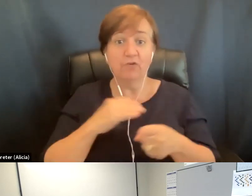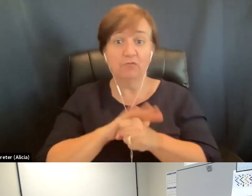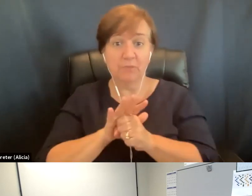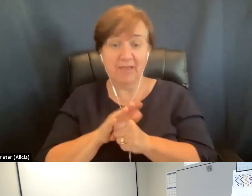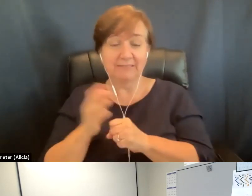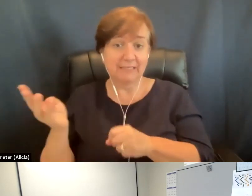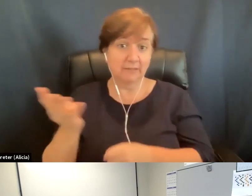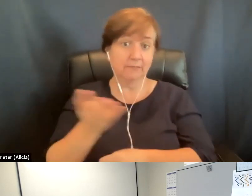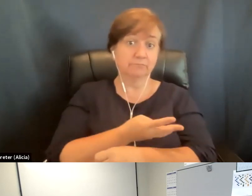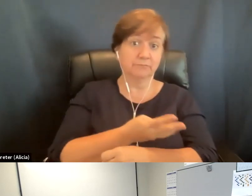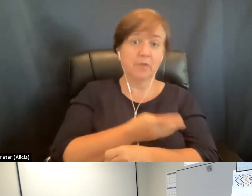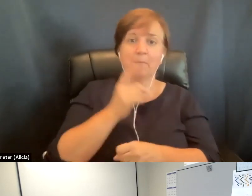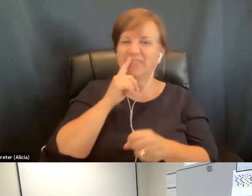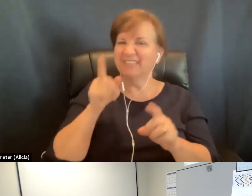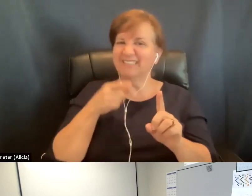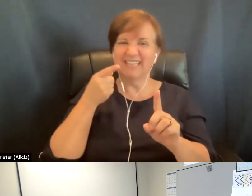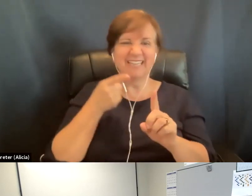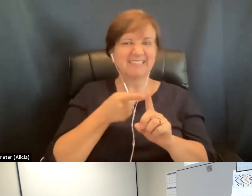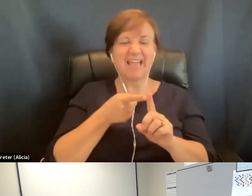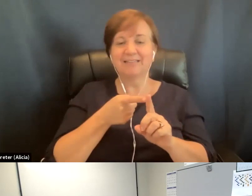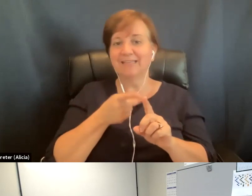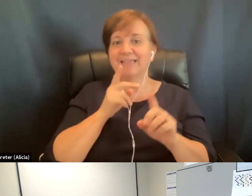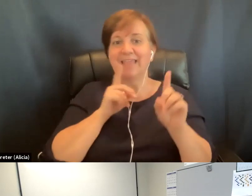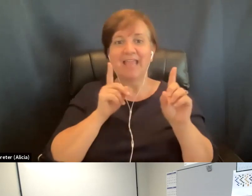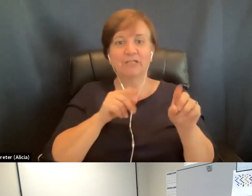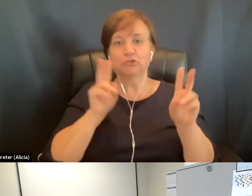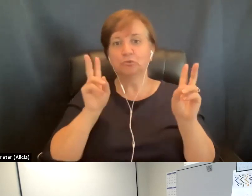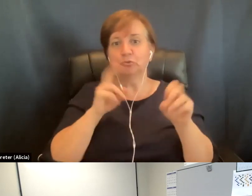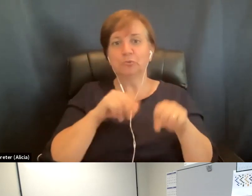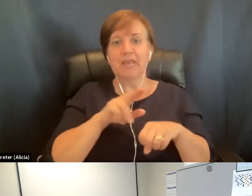Dr. Elsa Villarino: It precisely the answer to the natural immunity when they went to look for the convalescent.